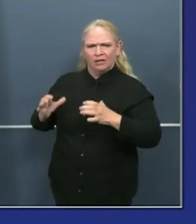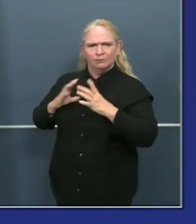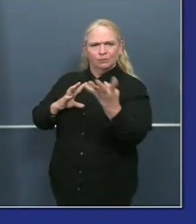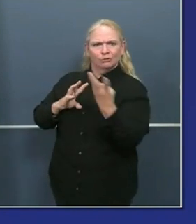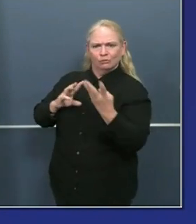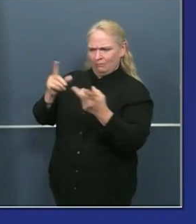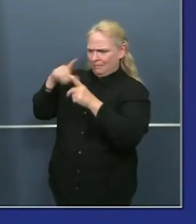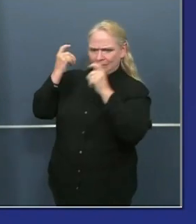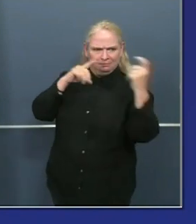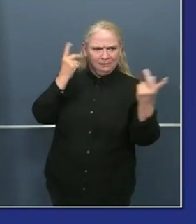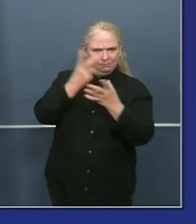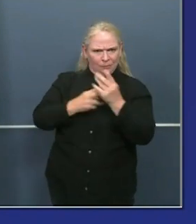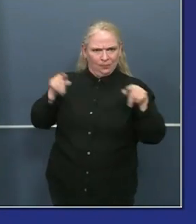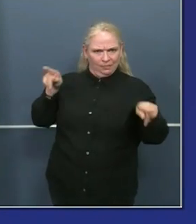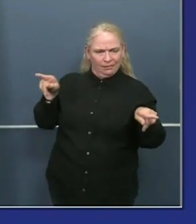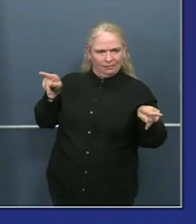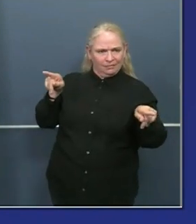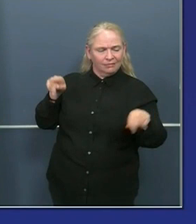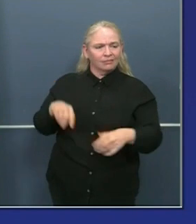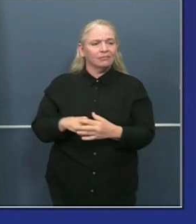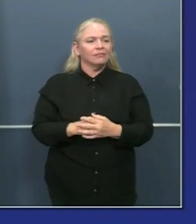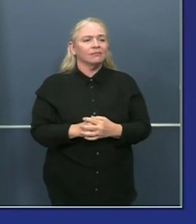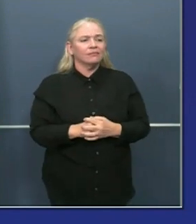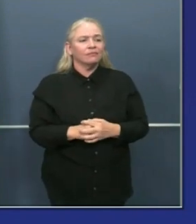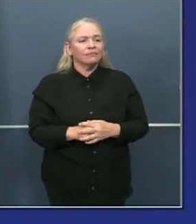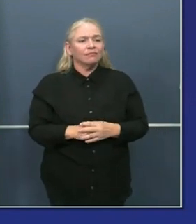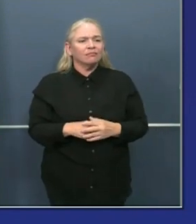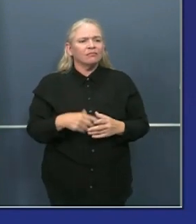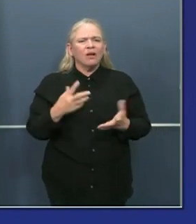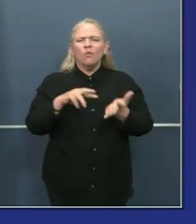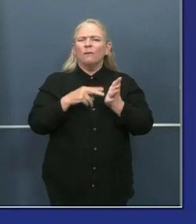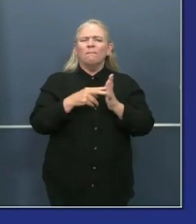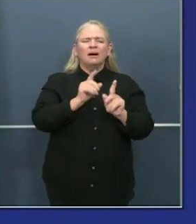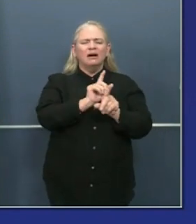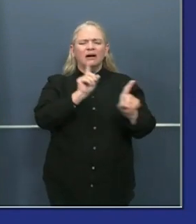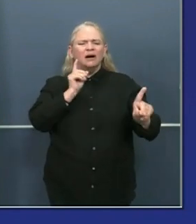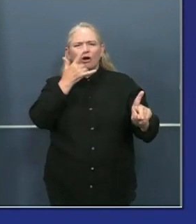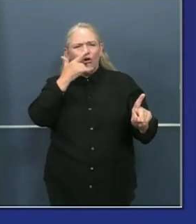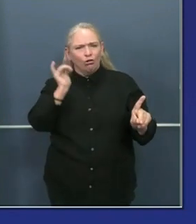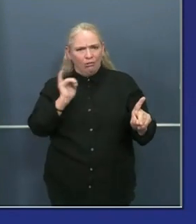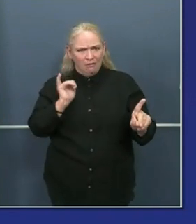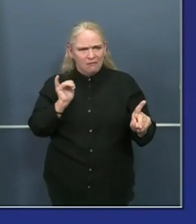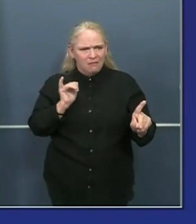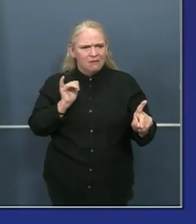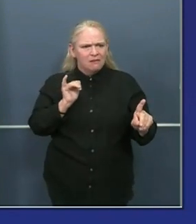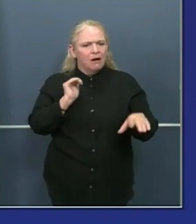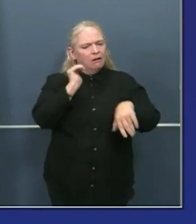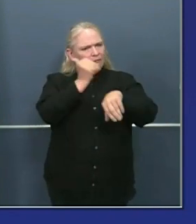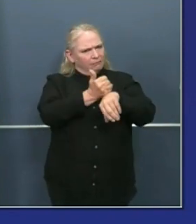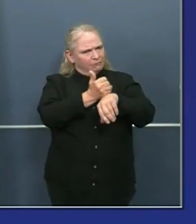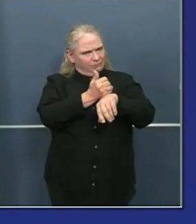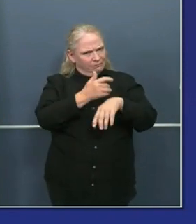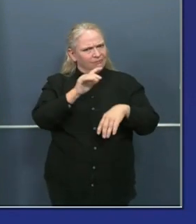OUR ECONOMY. WHAT ARE THE MEDICATIONS THAT NEED TO BE IN PLACE AND WHAT